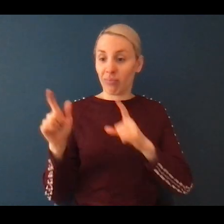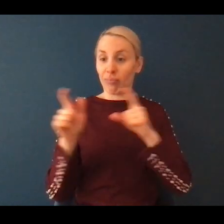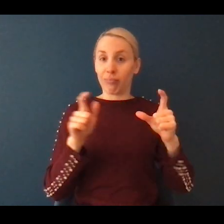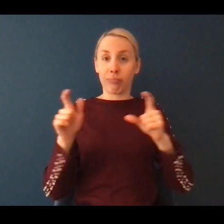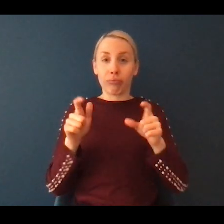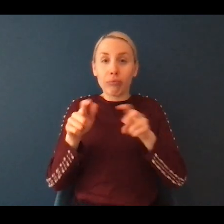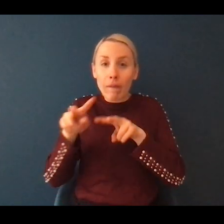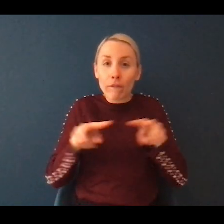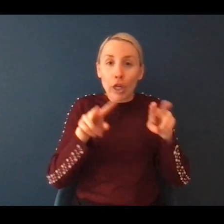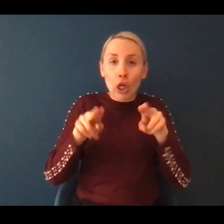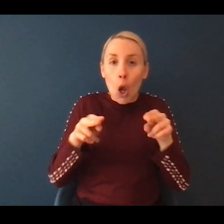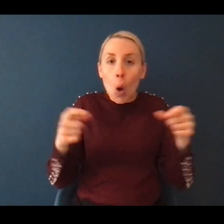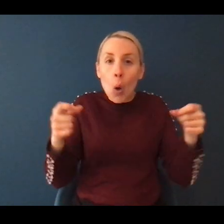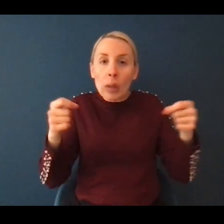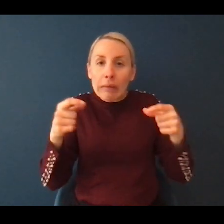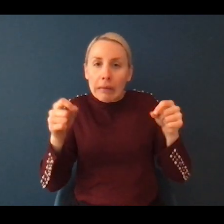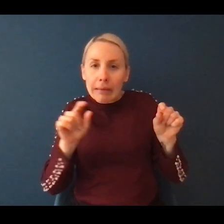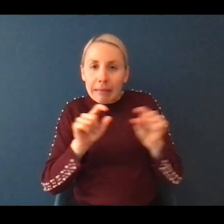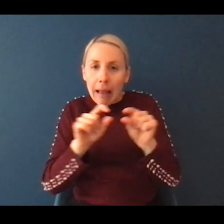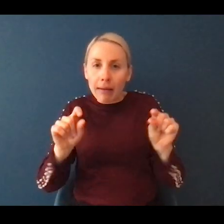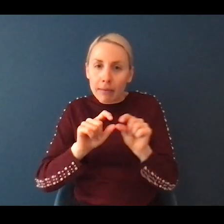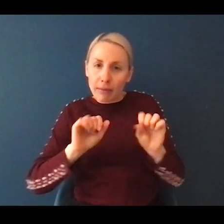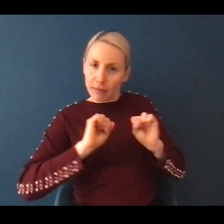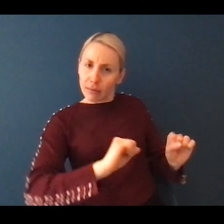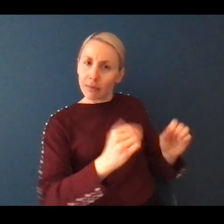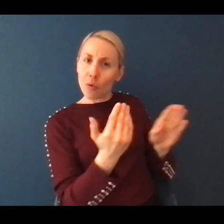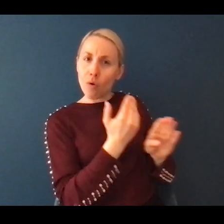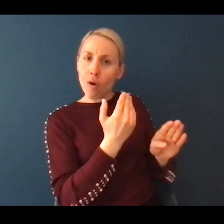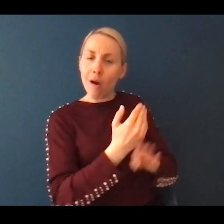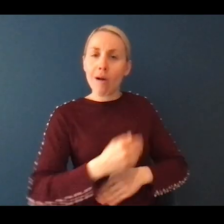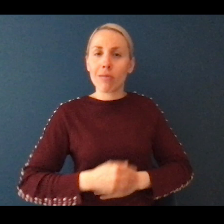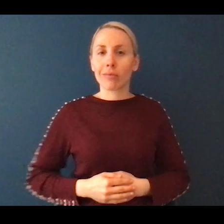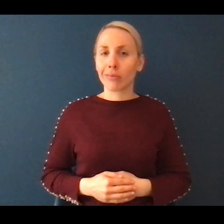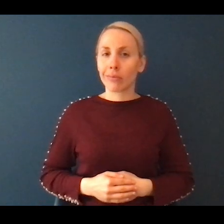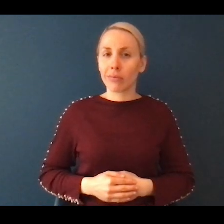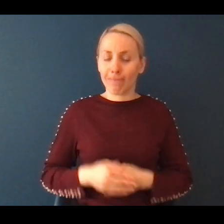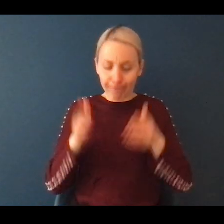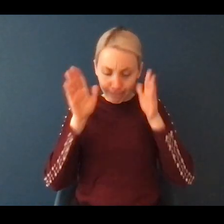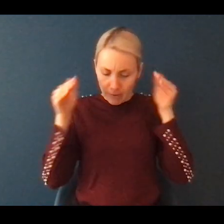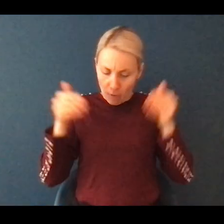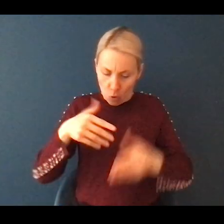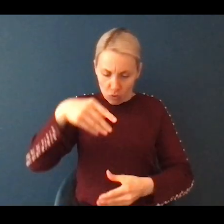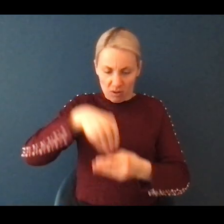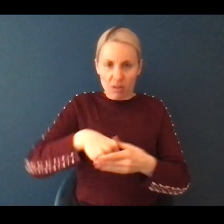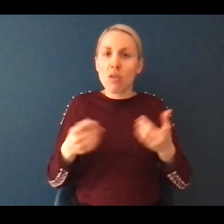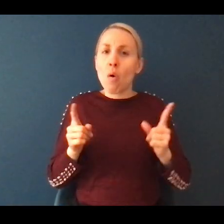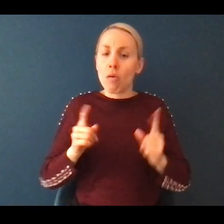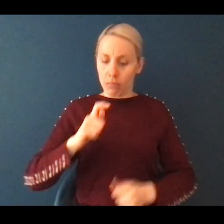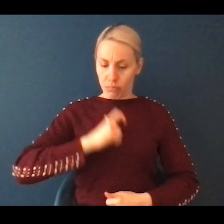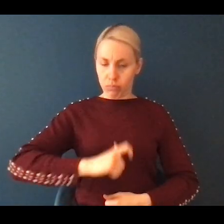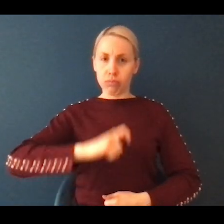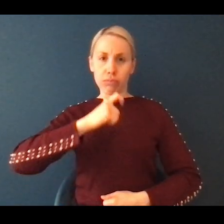video and text Silvia's work explores her personal family history drawing on her Togolese